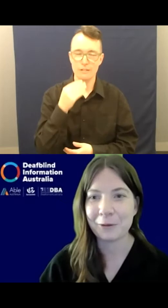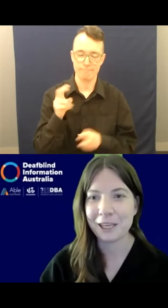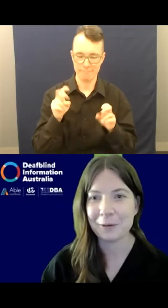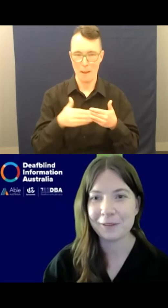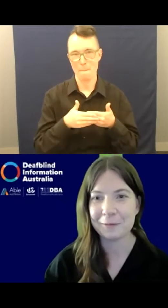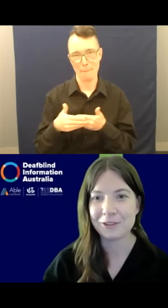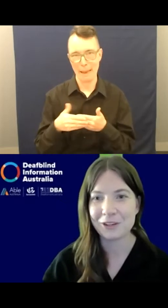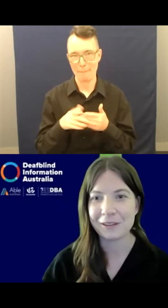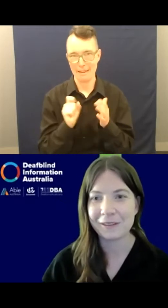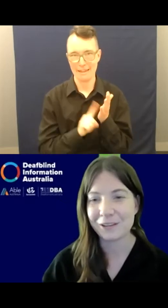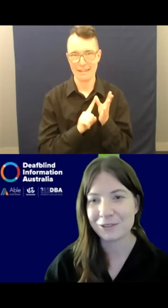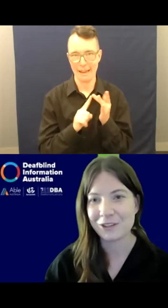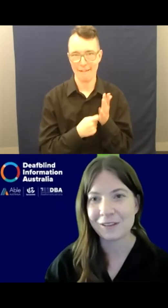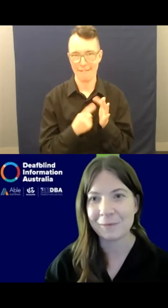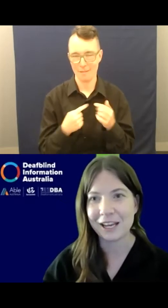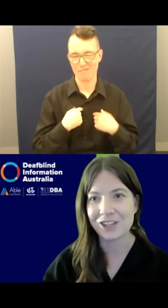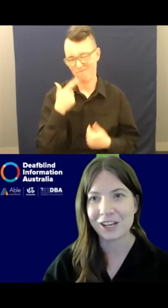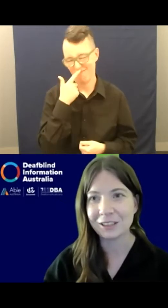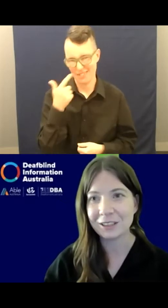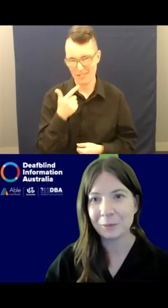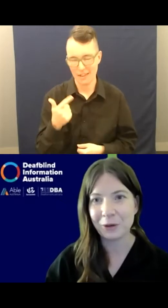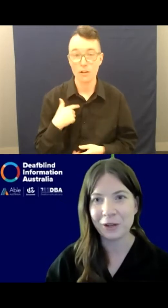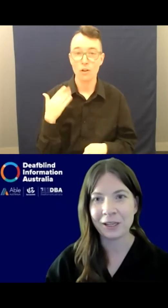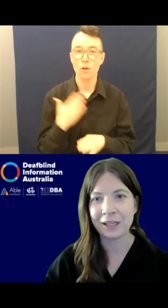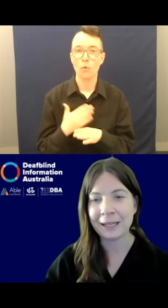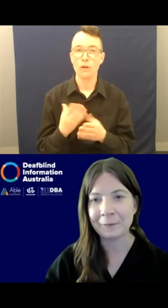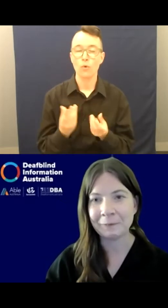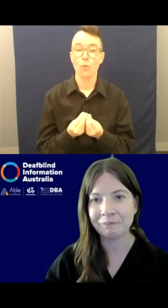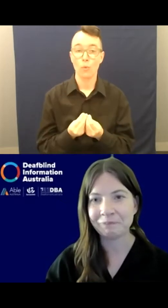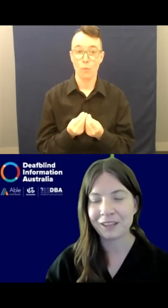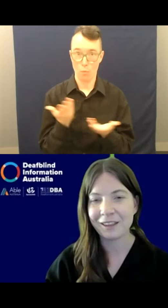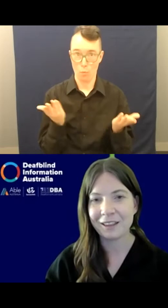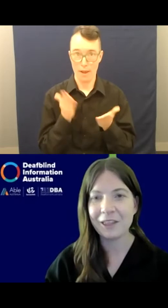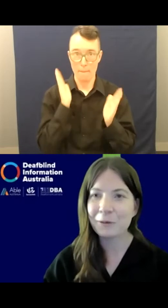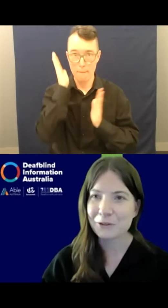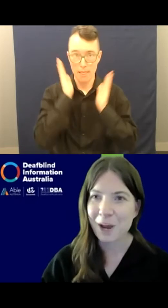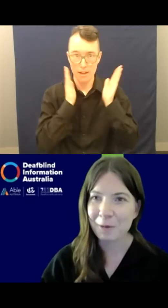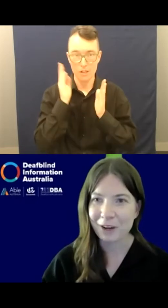with some students, deaf students in Malaysia putting on, I think it was a drama production.